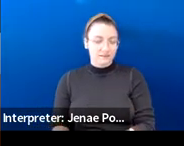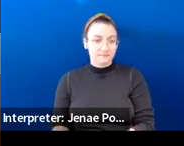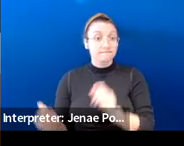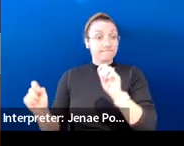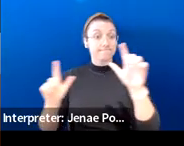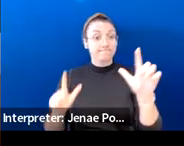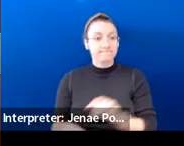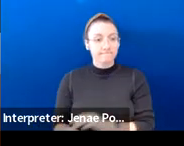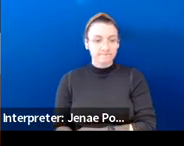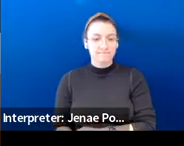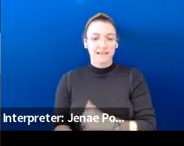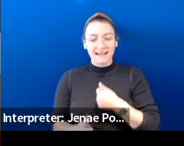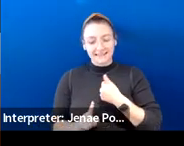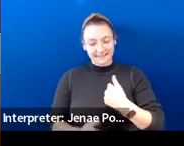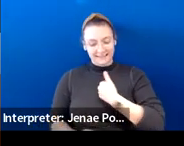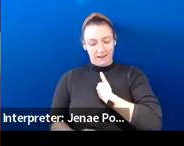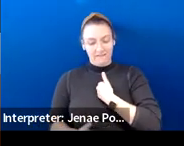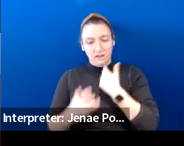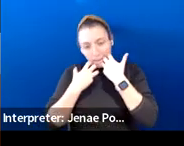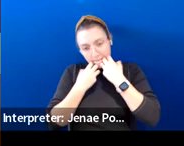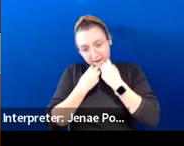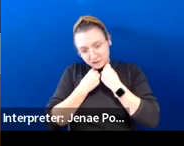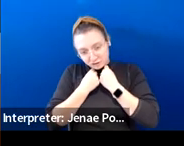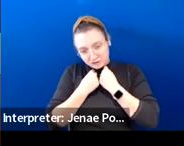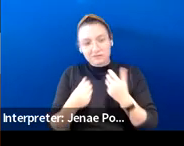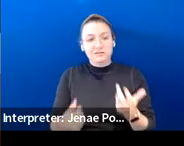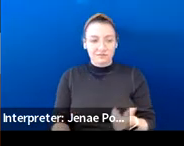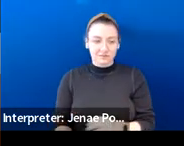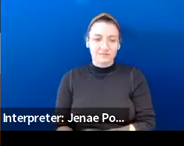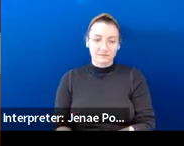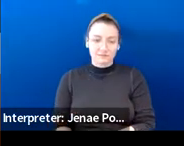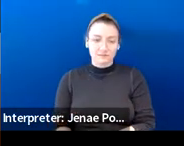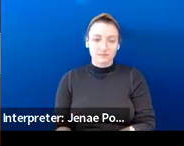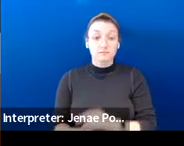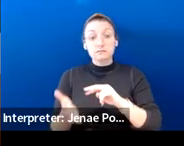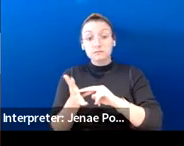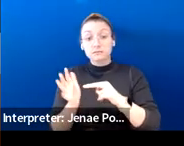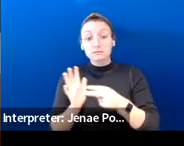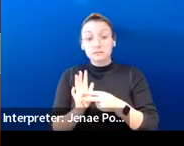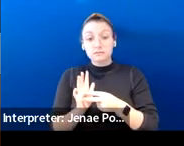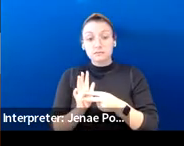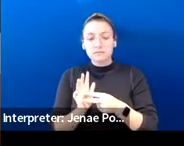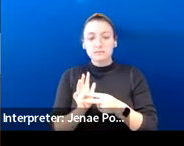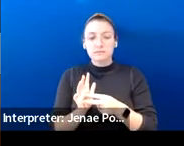next one. Talk about self-compassion. And this can be defined as a healthy ways to relate to oneself